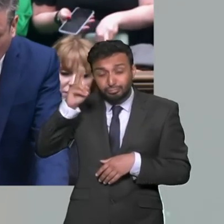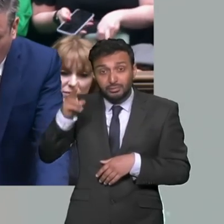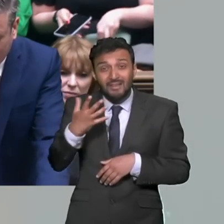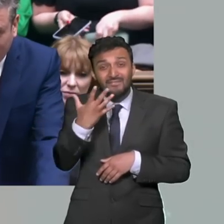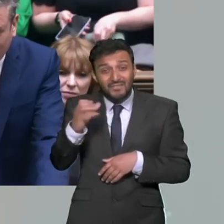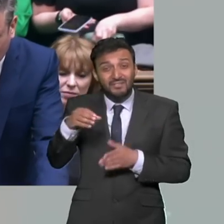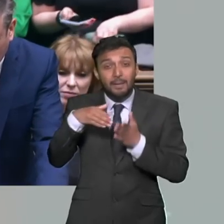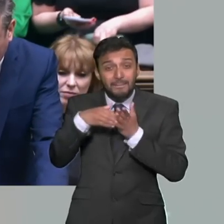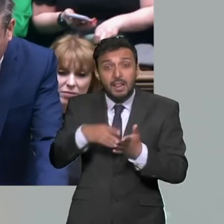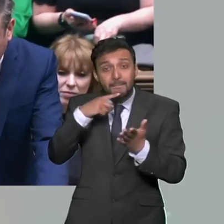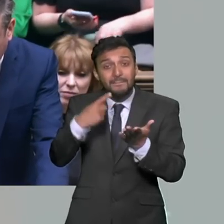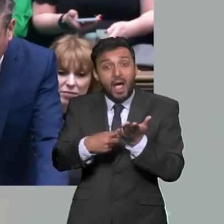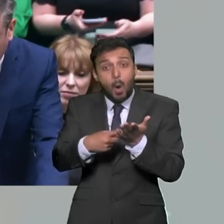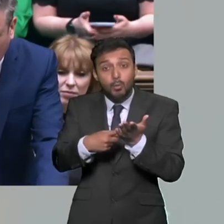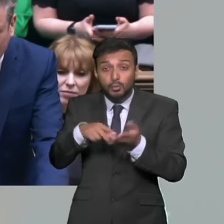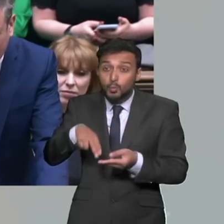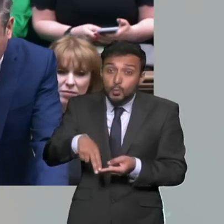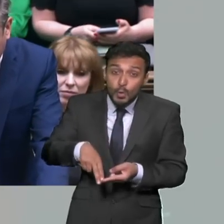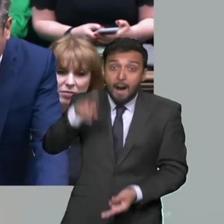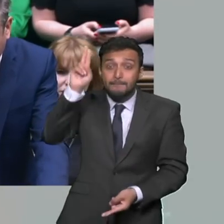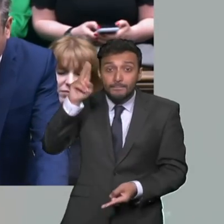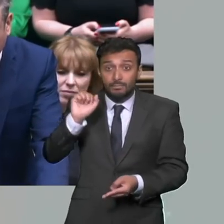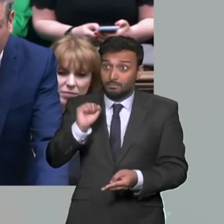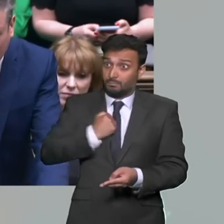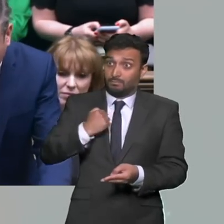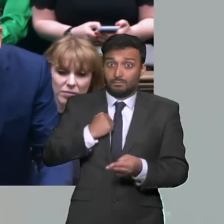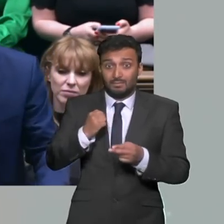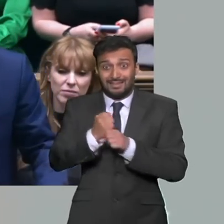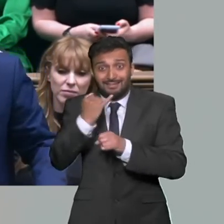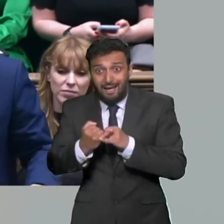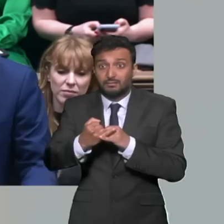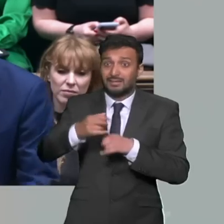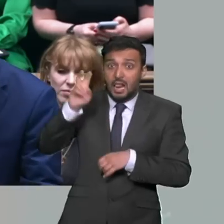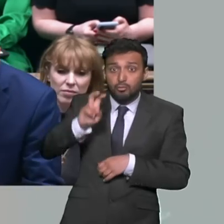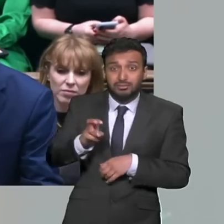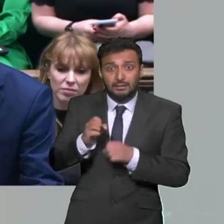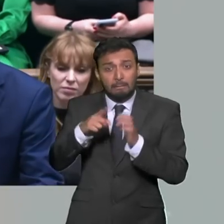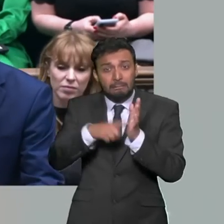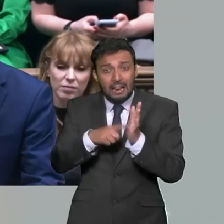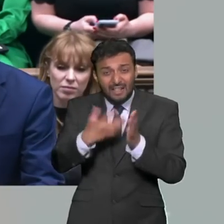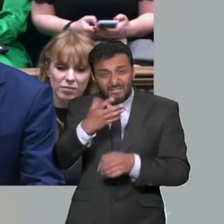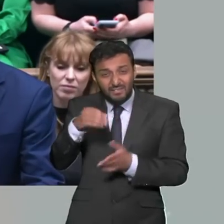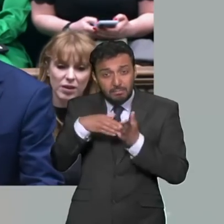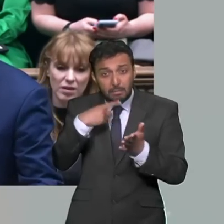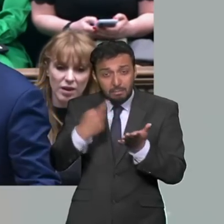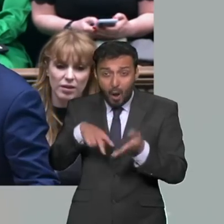While he is distracted by trying to save his own job, the country has been counting the cost.